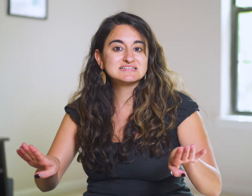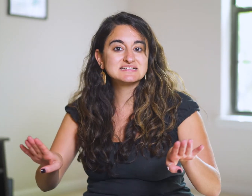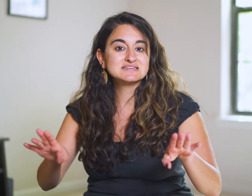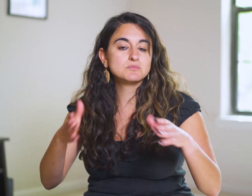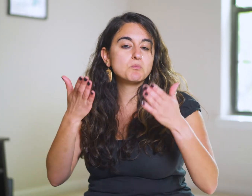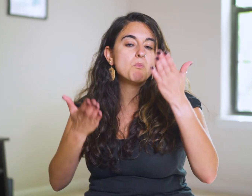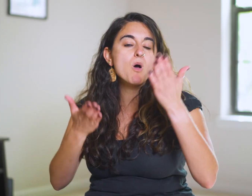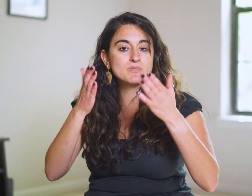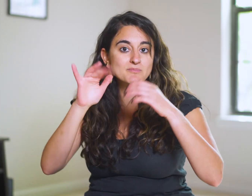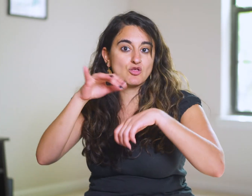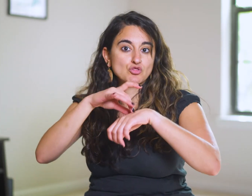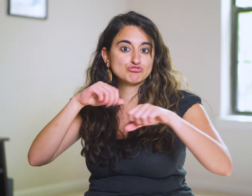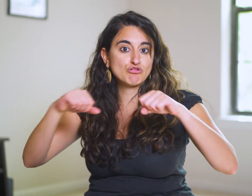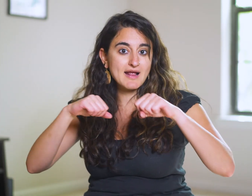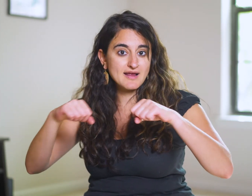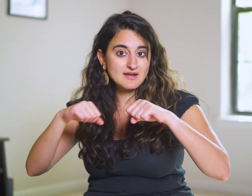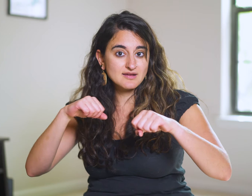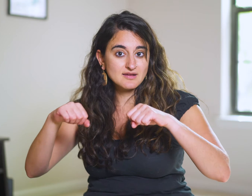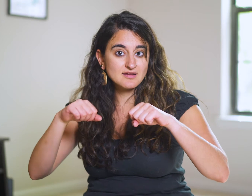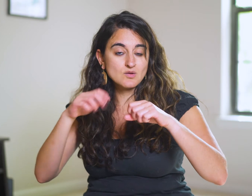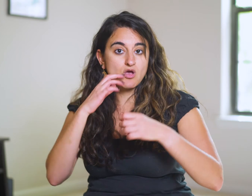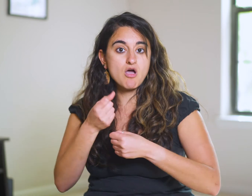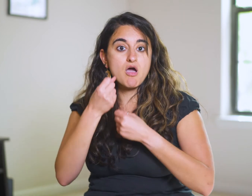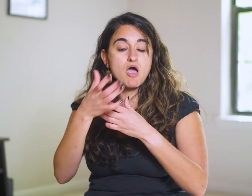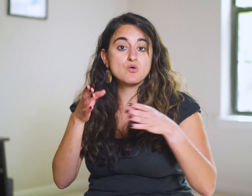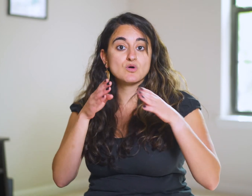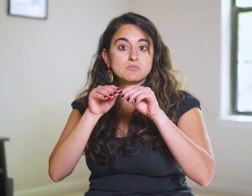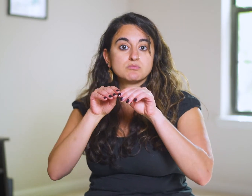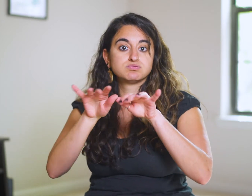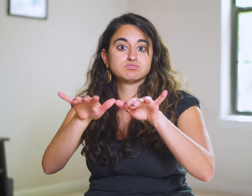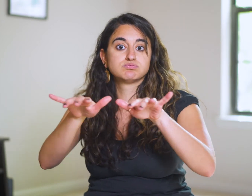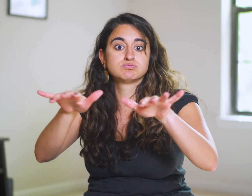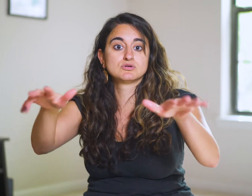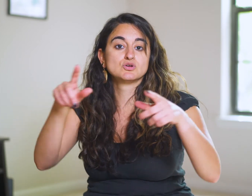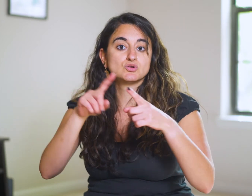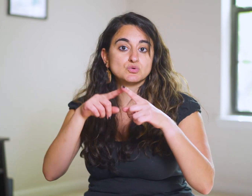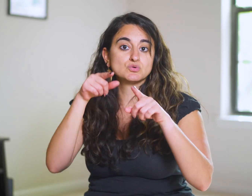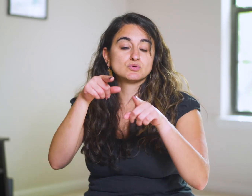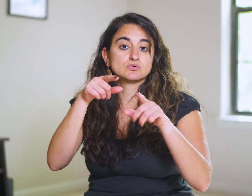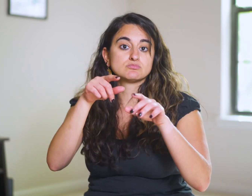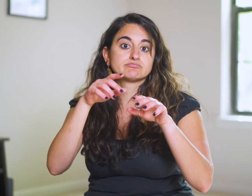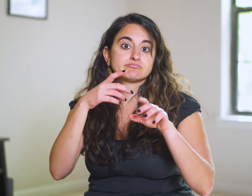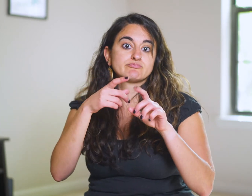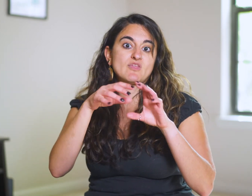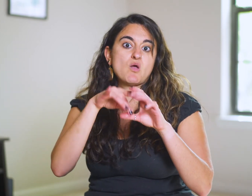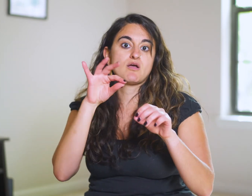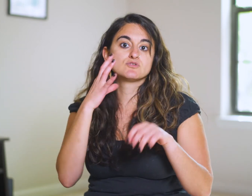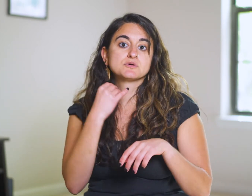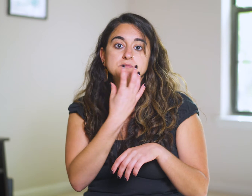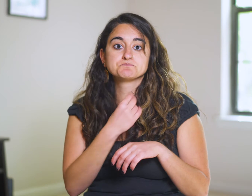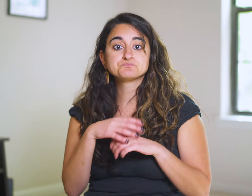probably by an earthquake, causing a river to flow out of Jerusalem.